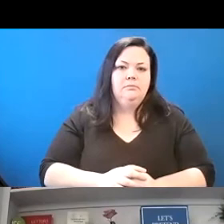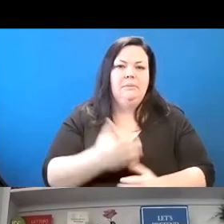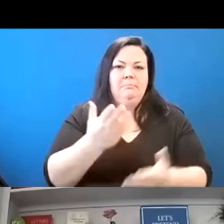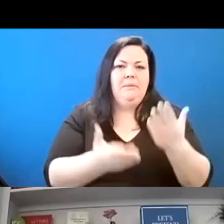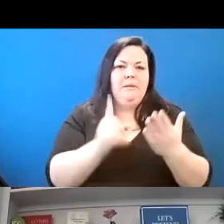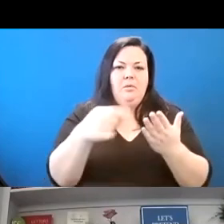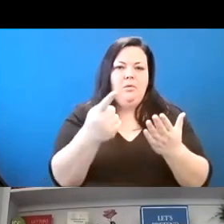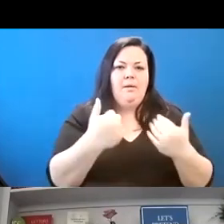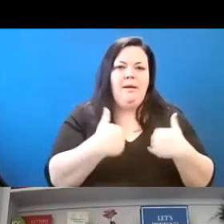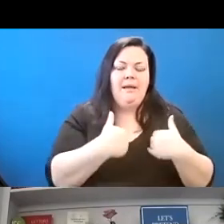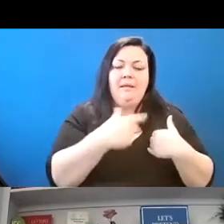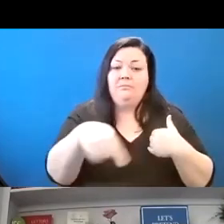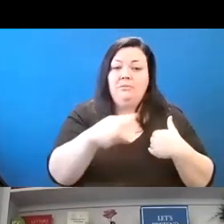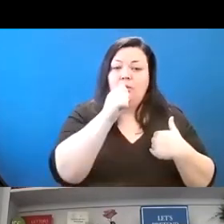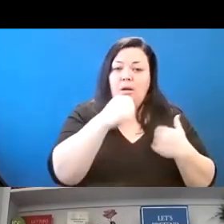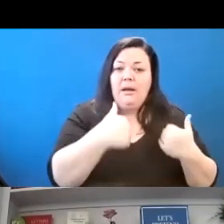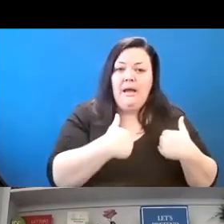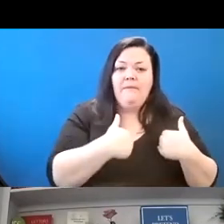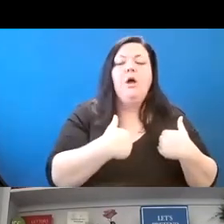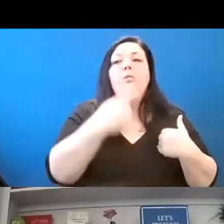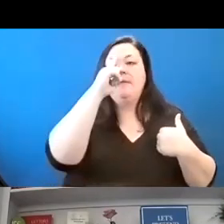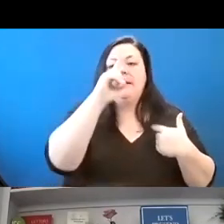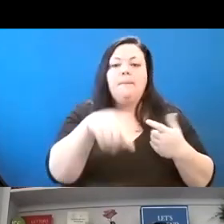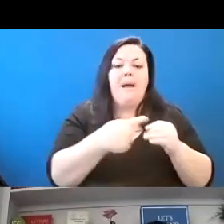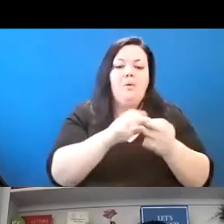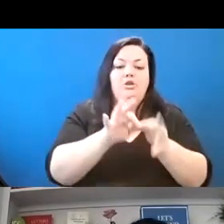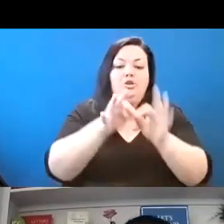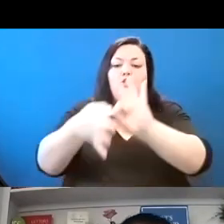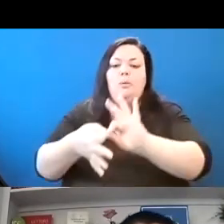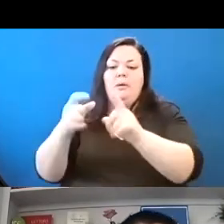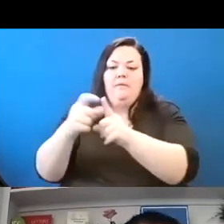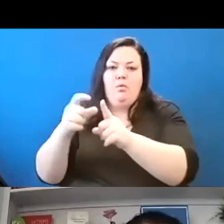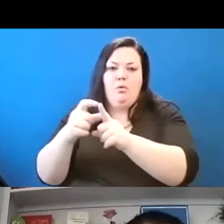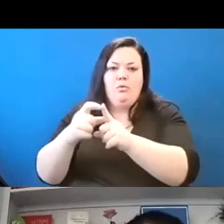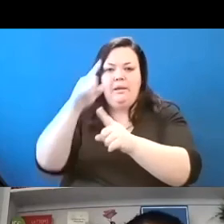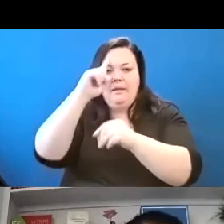have now when we think about interpretive we're thinking a lot more about the feel okay and this